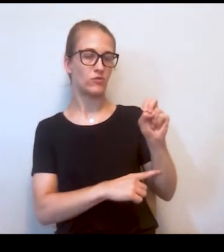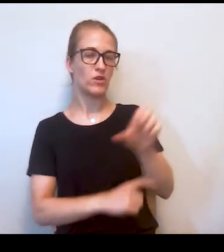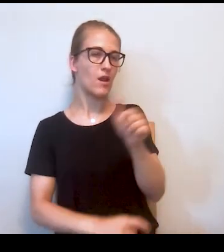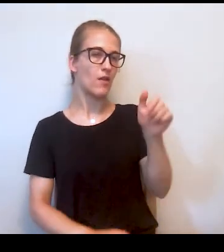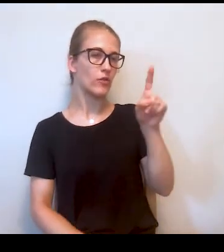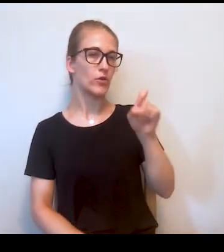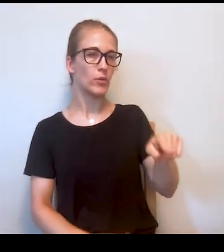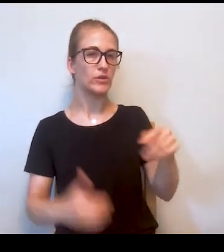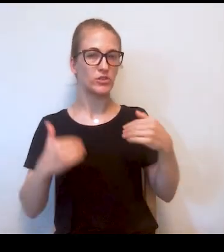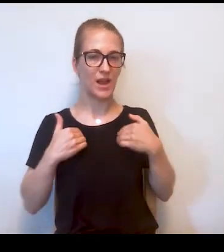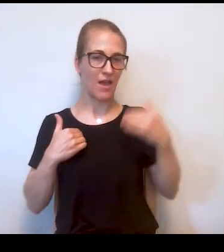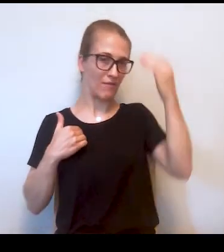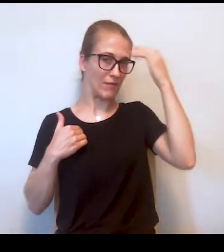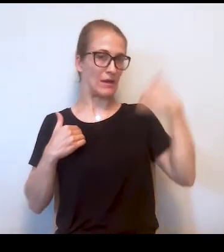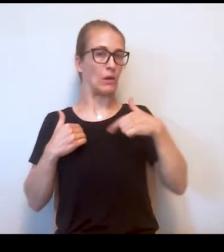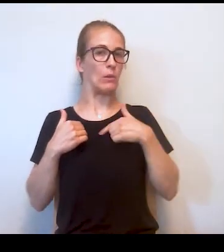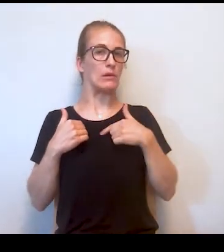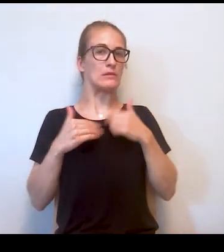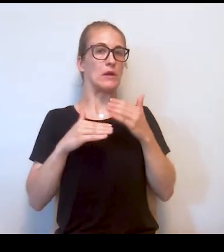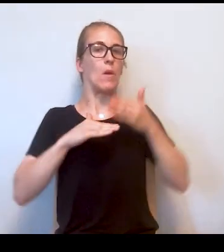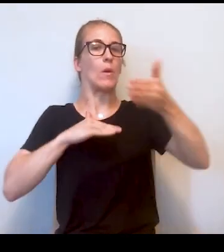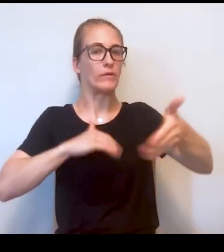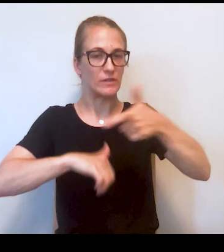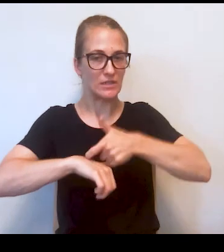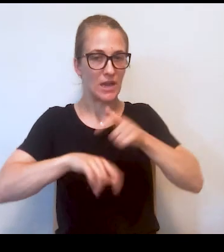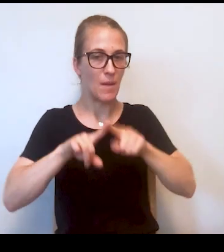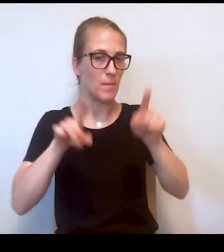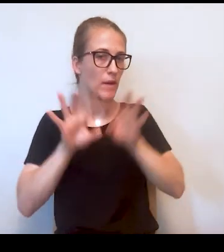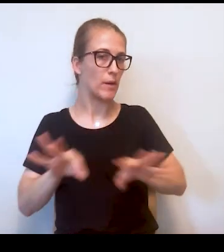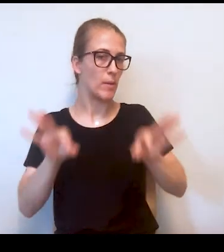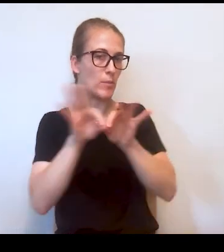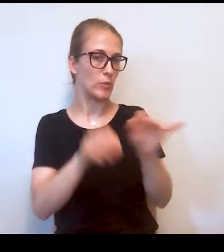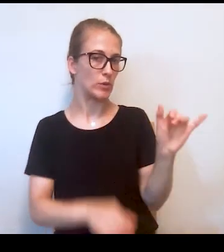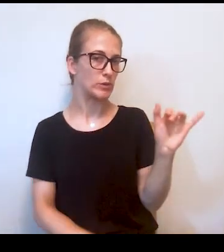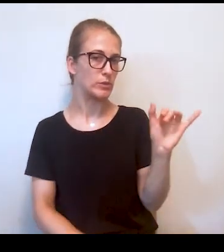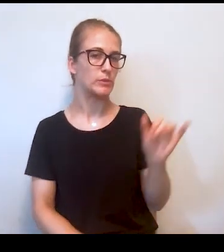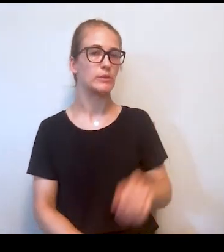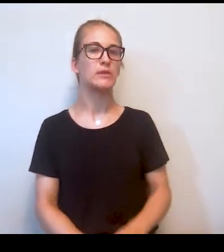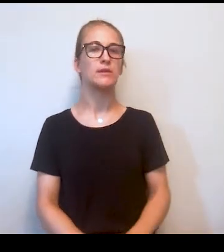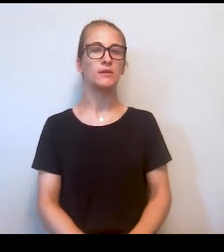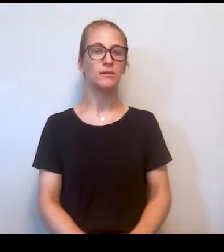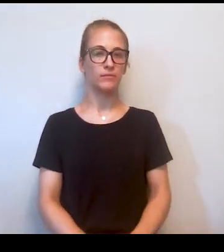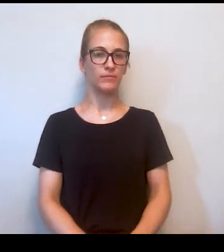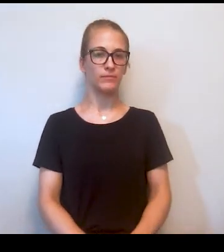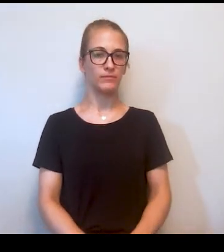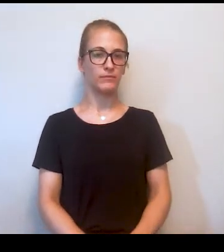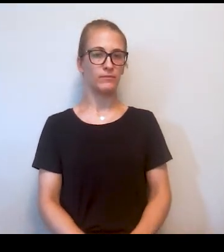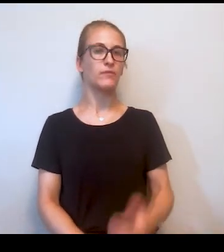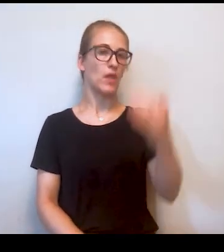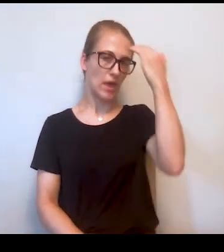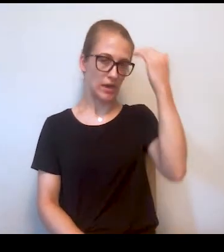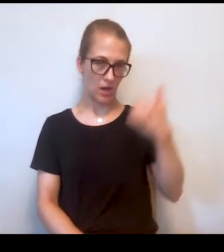I know you have all of the resources. Do you have an area or do you have a list of... If people wanna become involved,